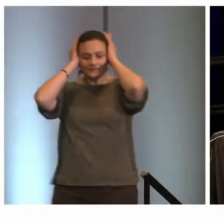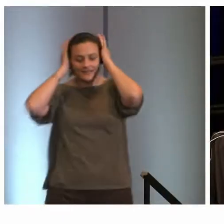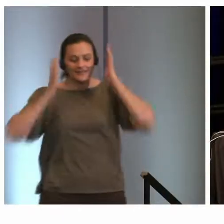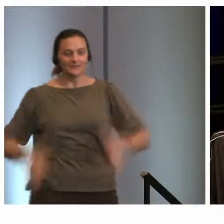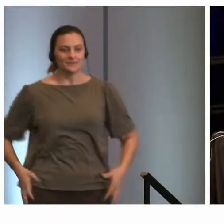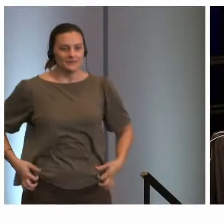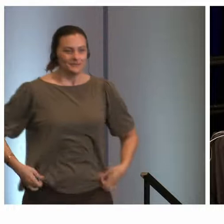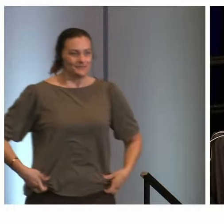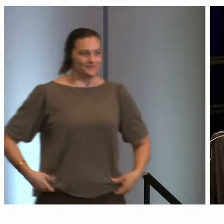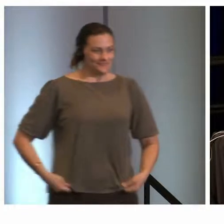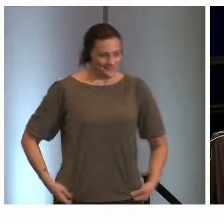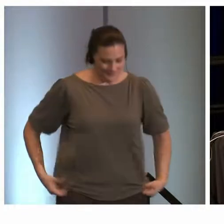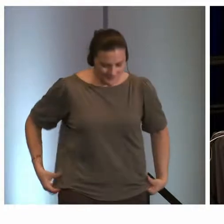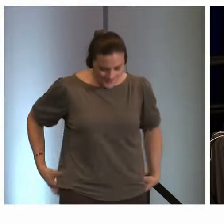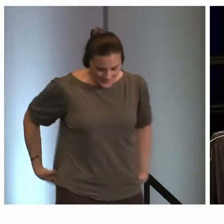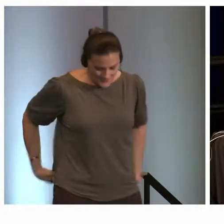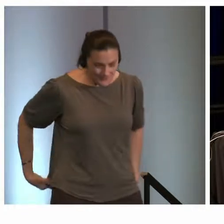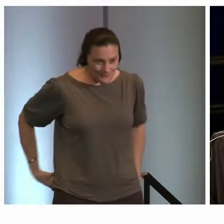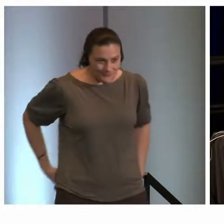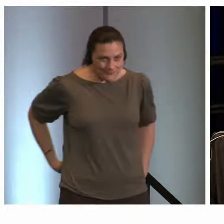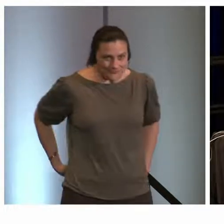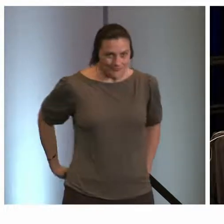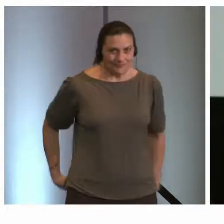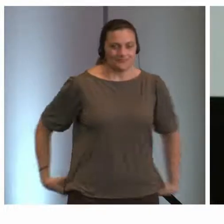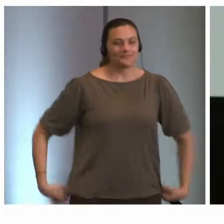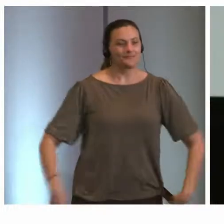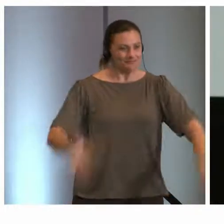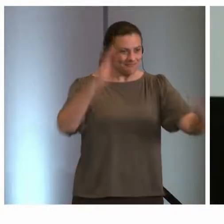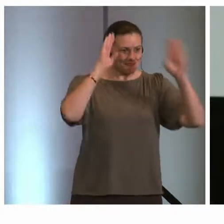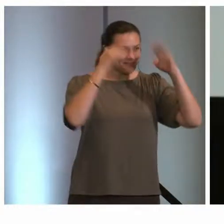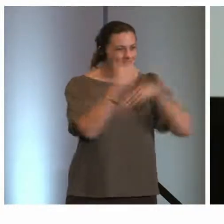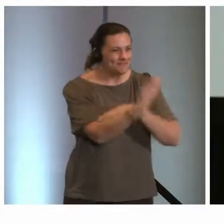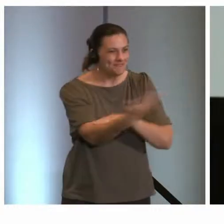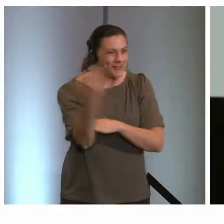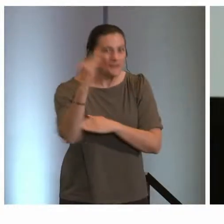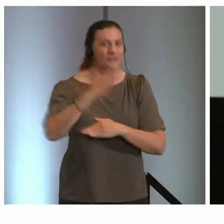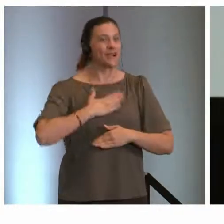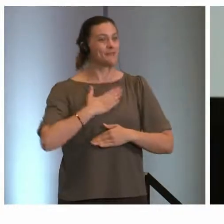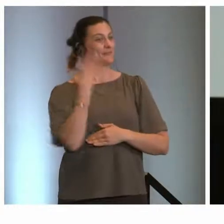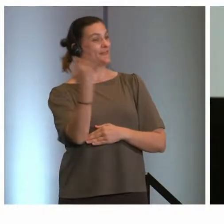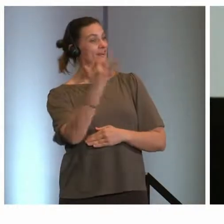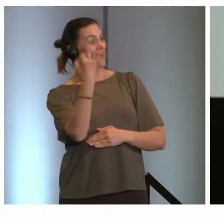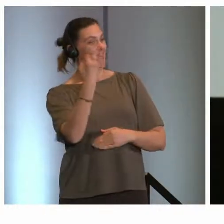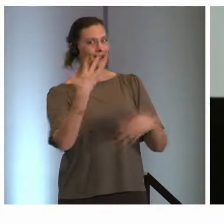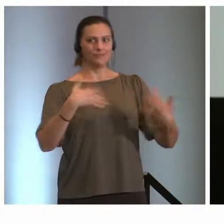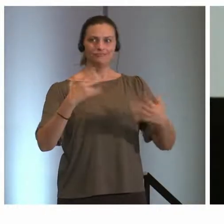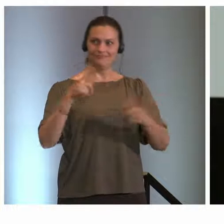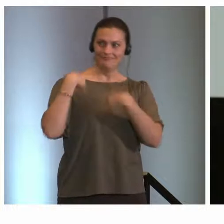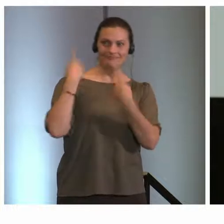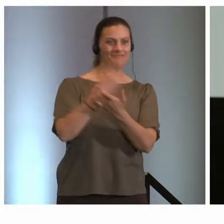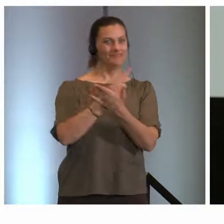(8:00:47 a.m. Pacific Daylight Time), good morning, and happy Friday! It's been an amazing week,